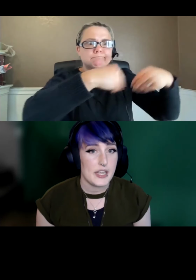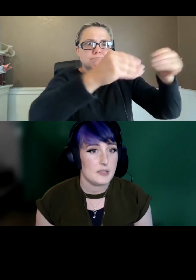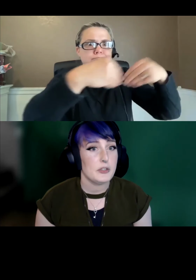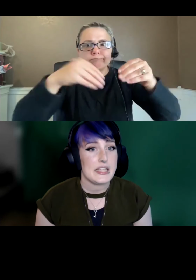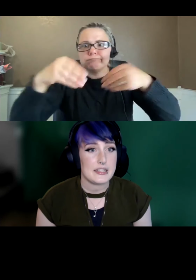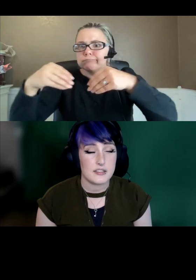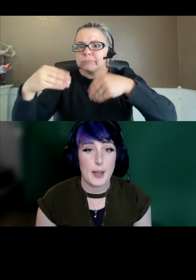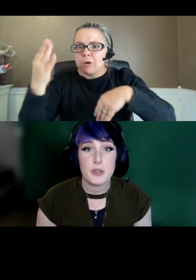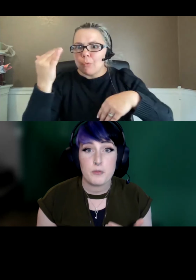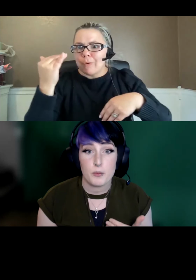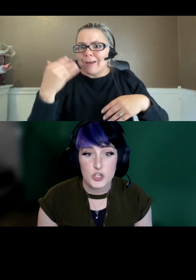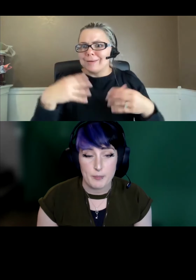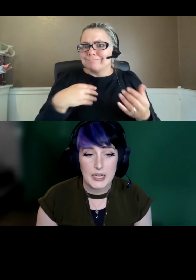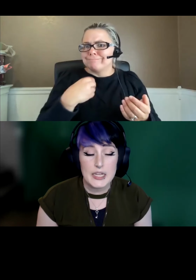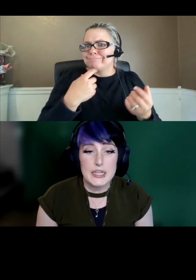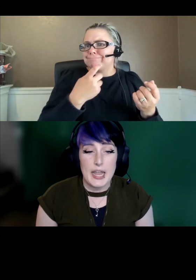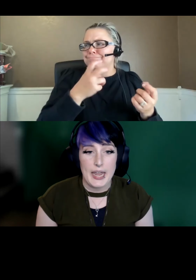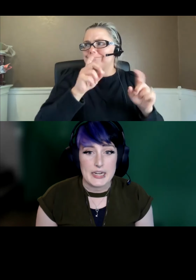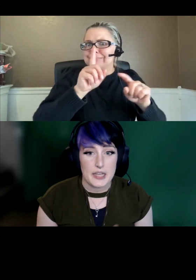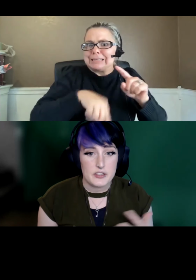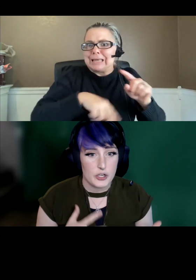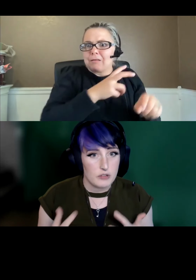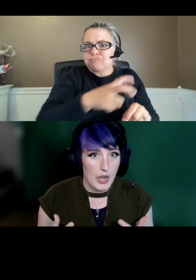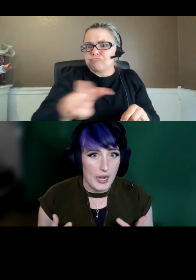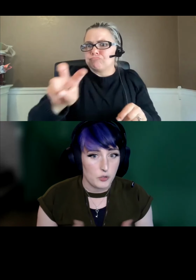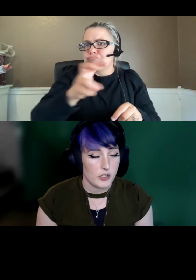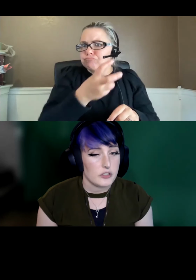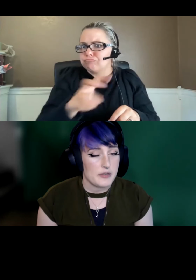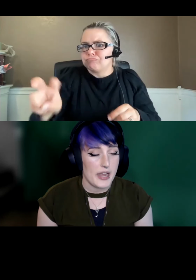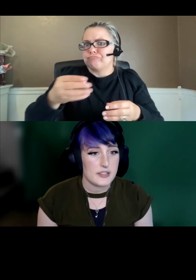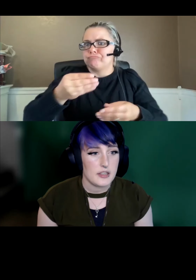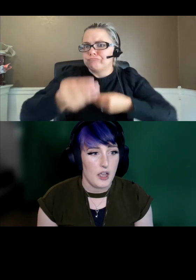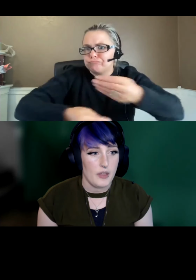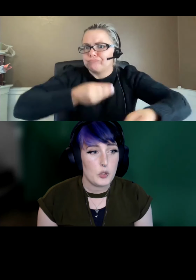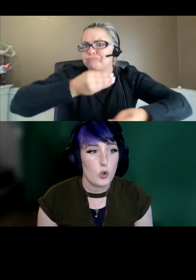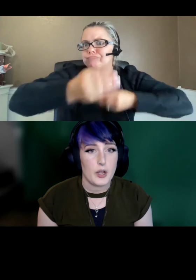accessibility that stopped them from shipping and these are high end critical defects that will hold